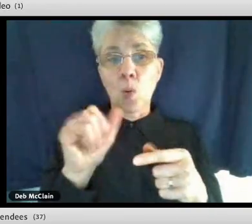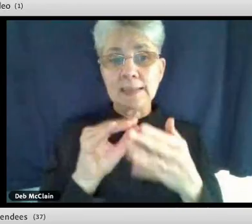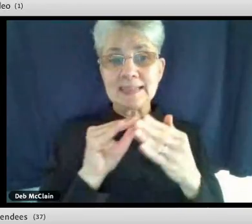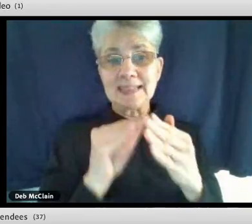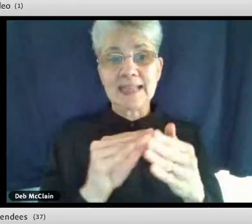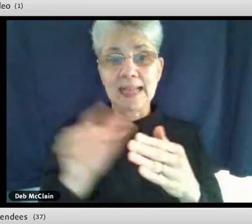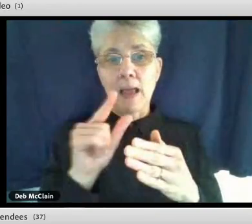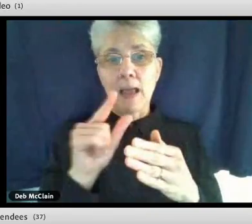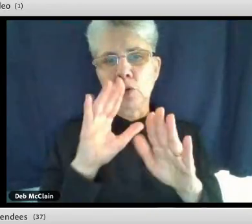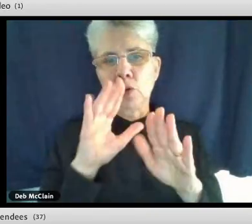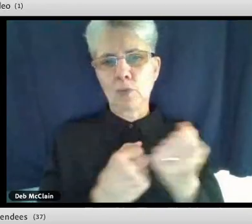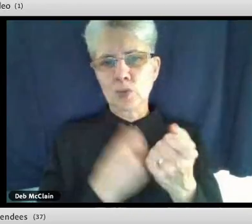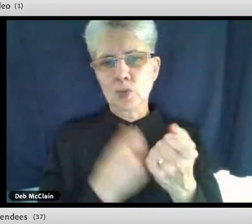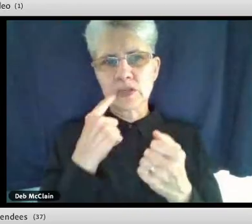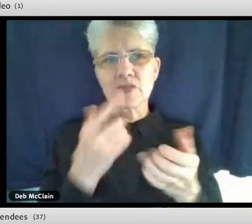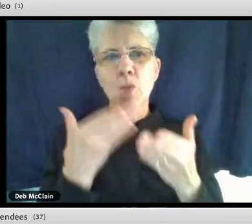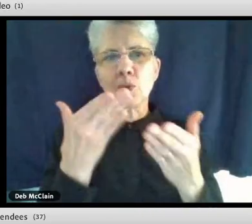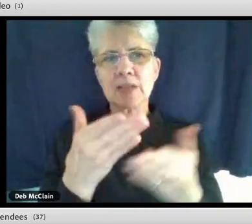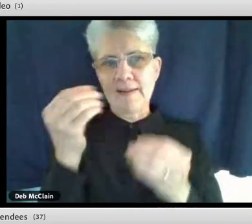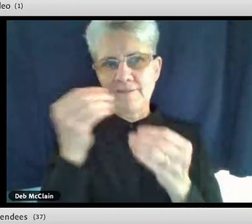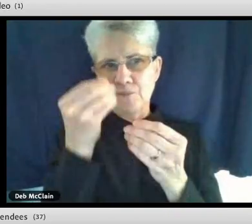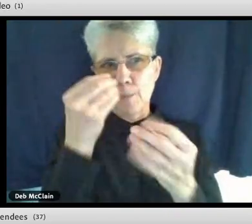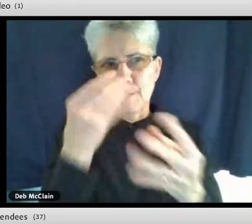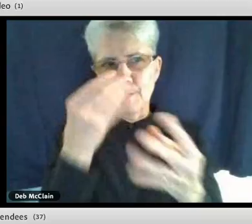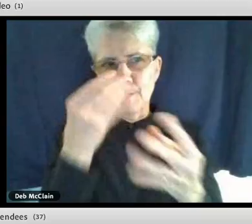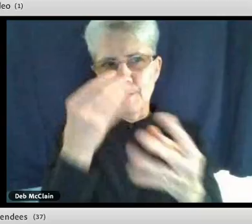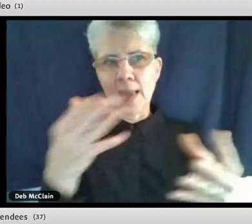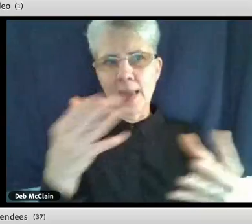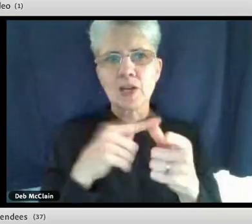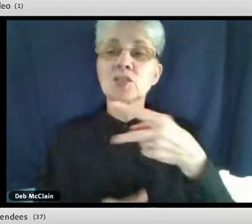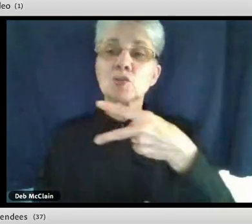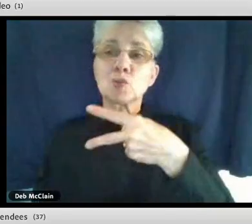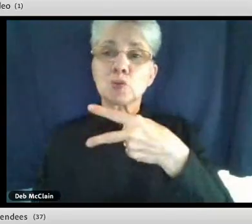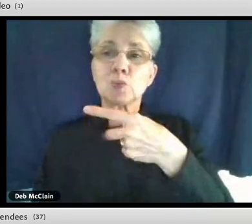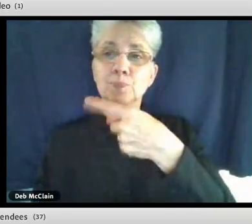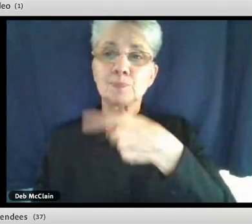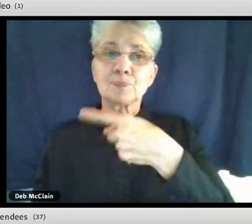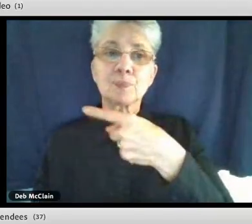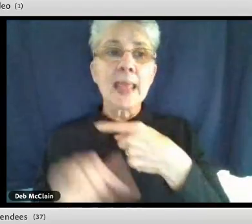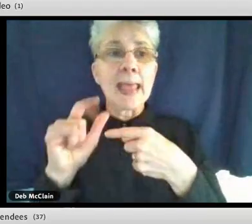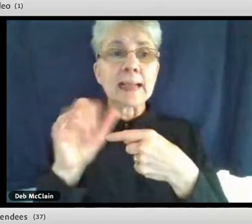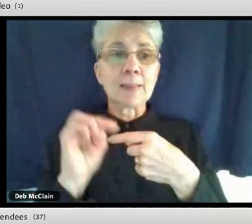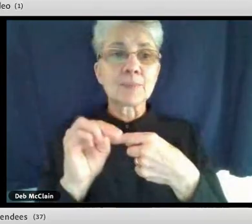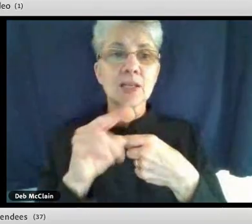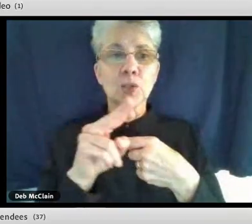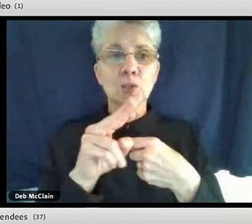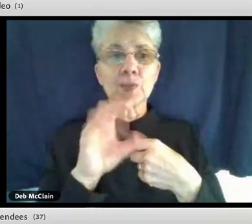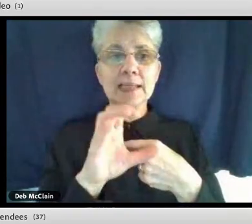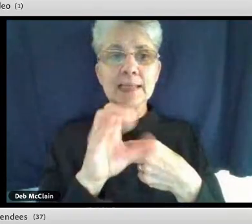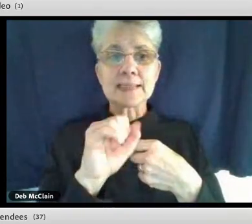and then the Oregon City Library is a great resource for presenting information, and then these two college libraries,